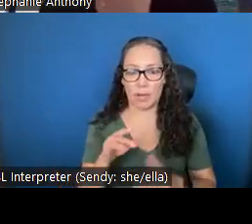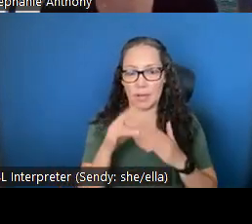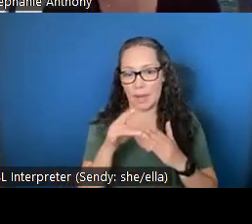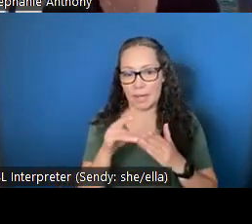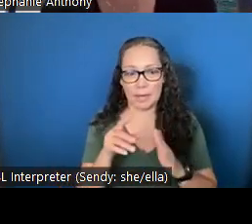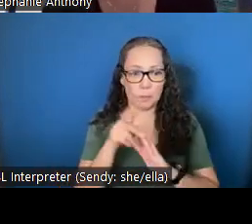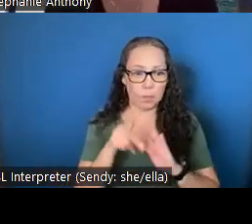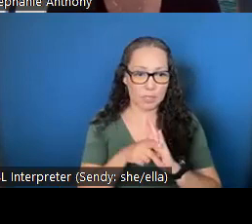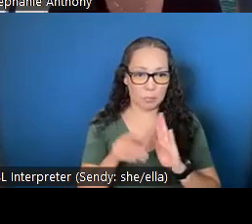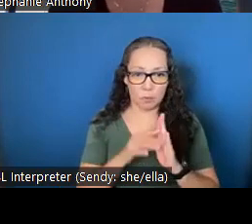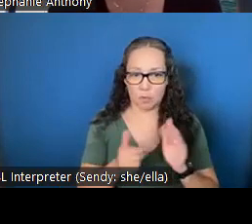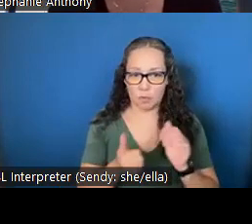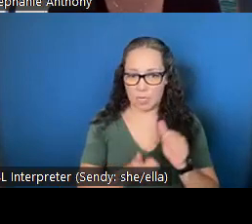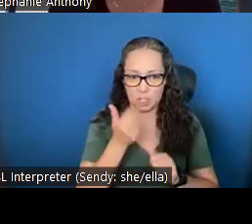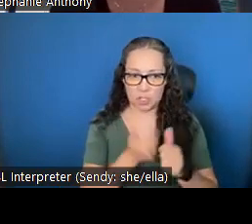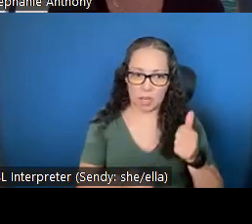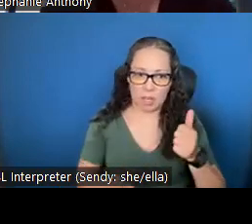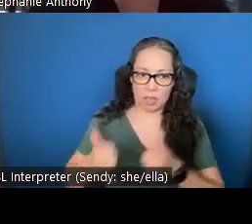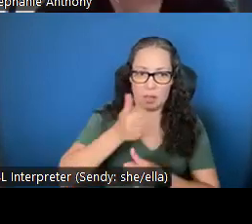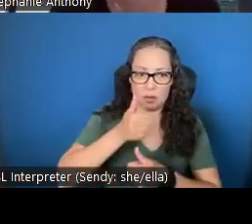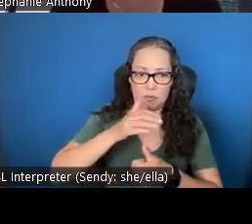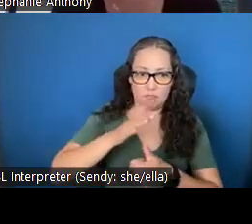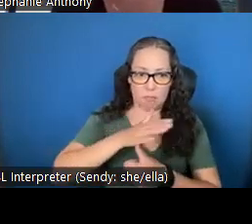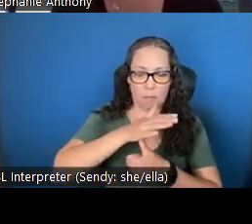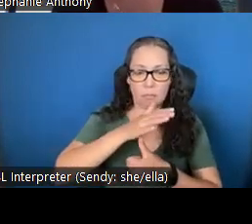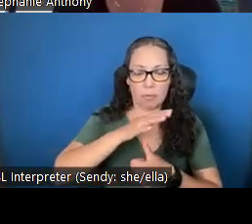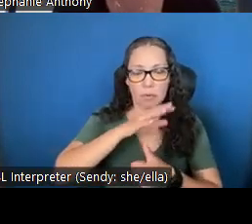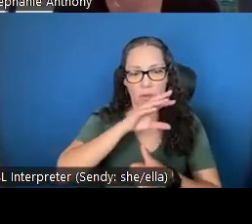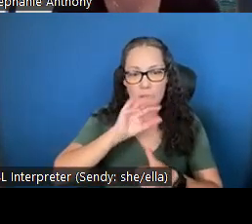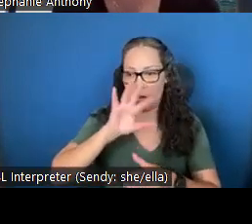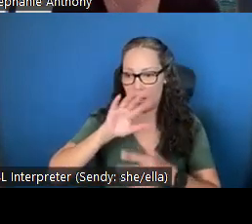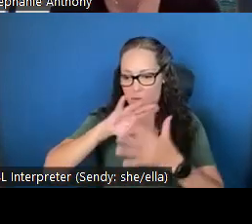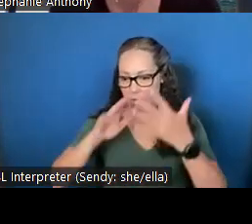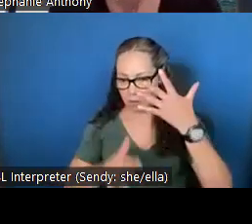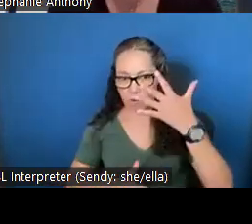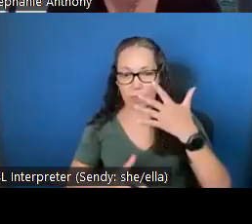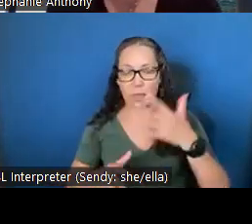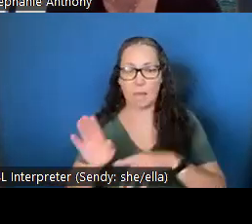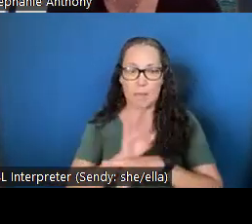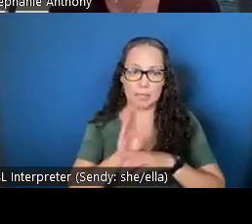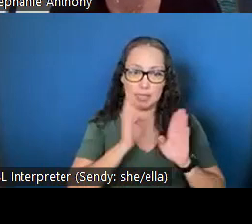across each at the top of these um you know really Encompass the whole business plan so in terms of